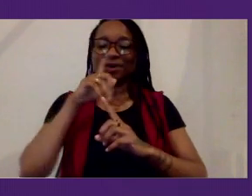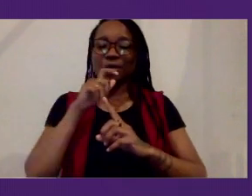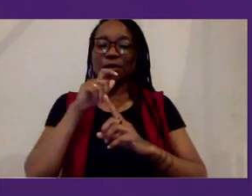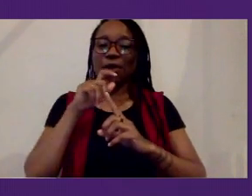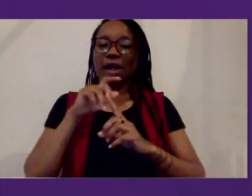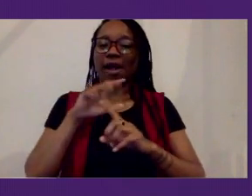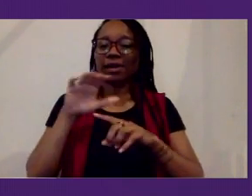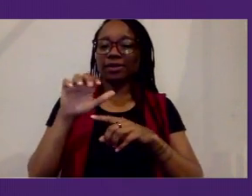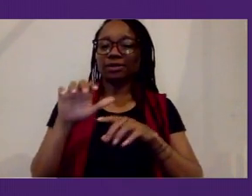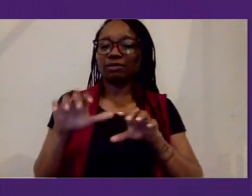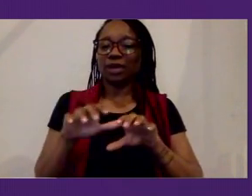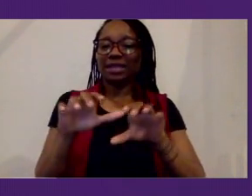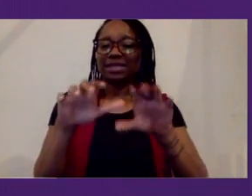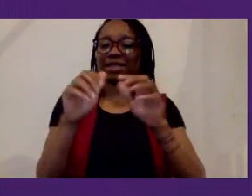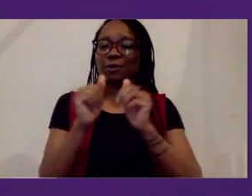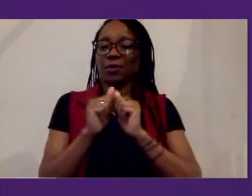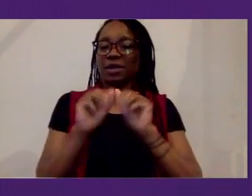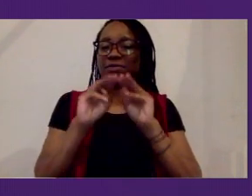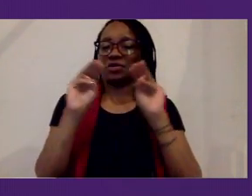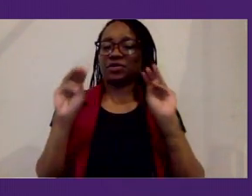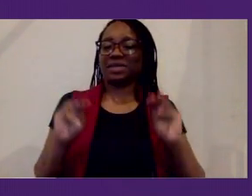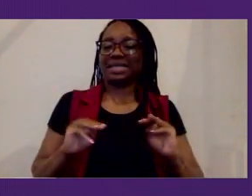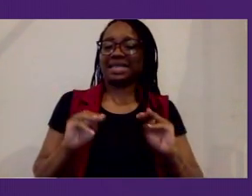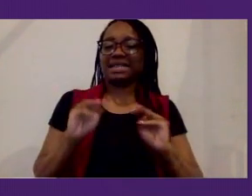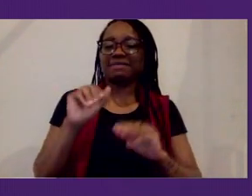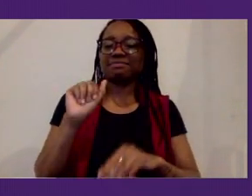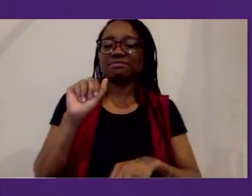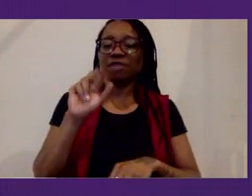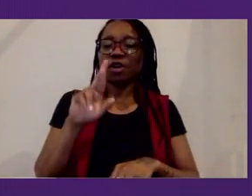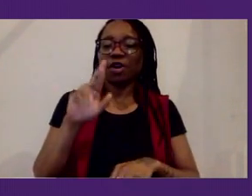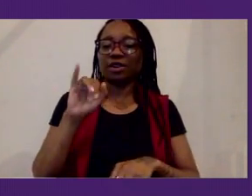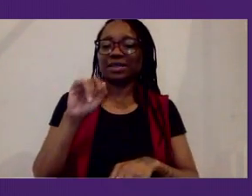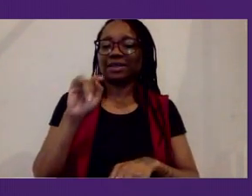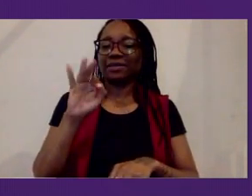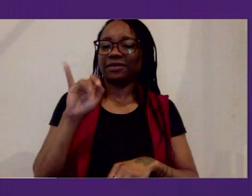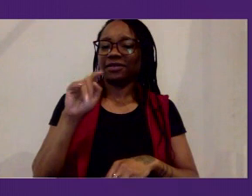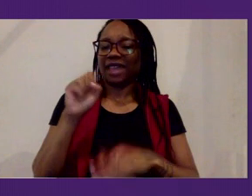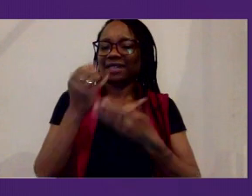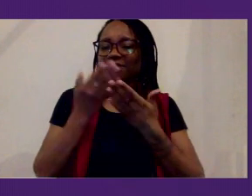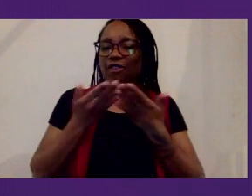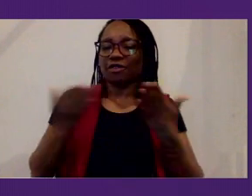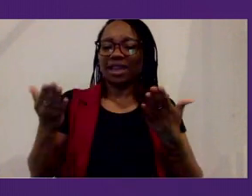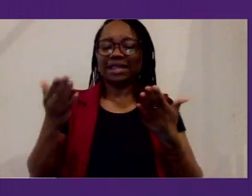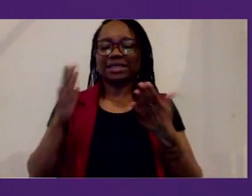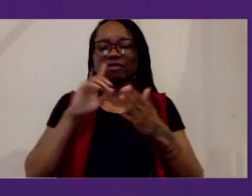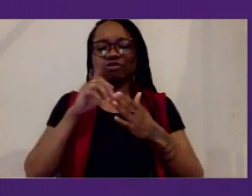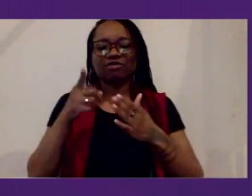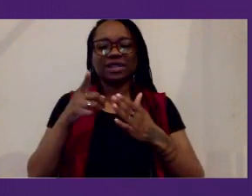and leaning into Project Zero ideas. Thanks so much, friends.